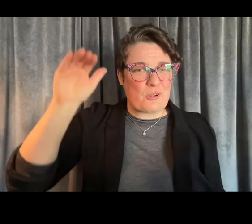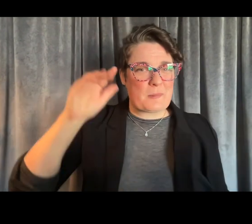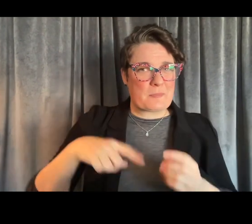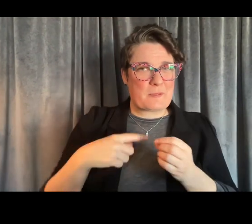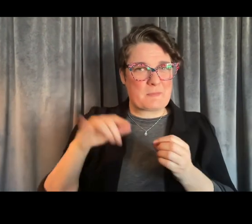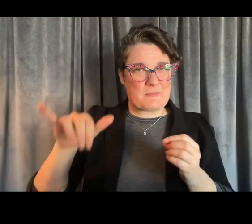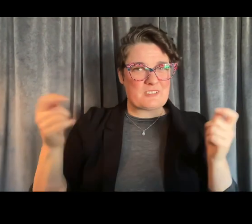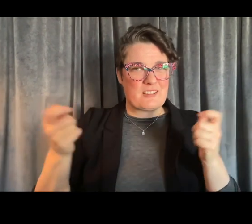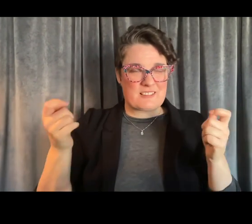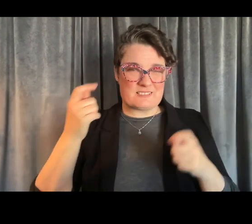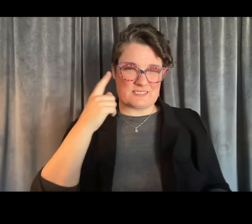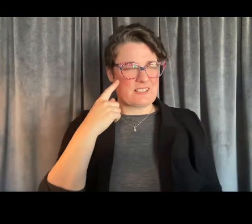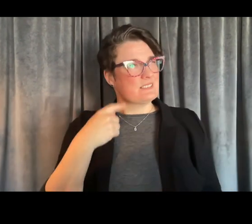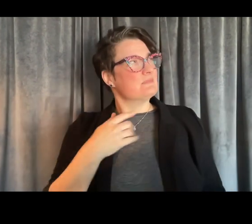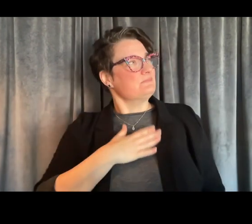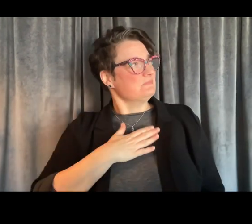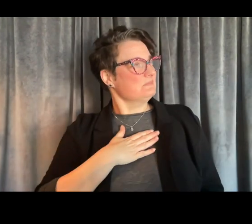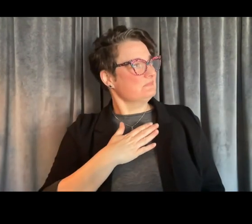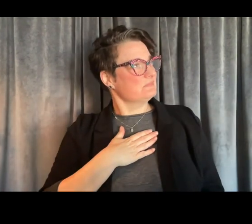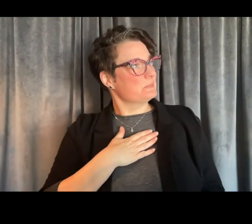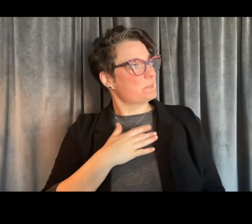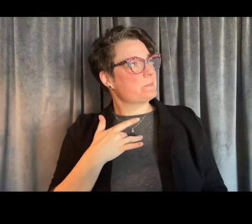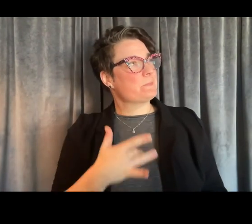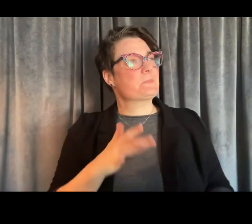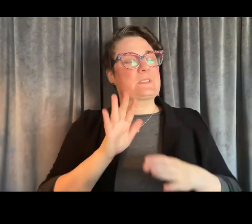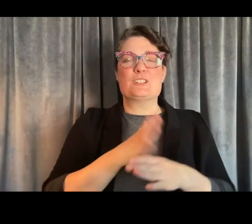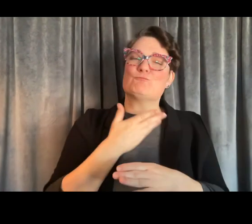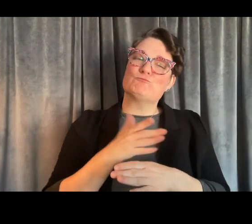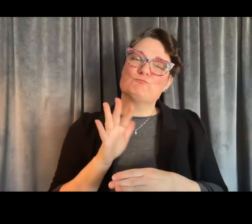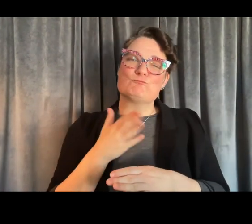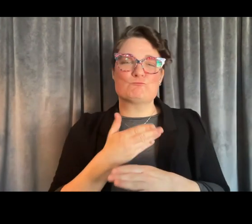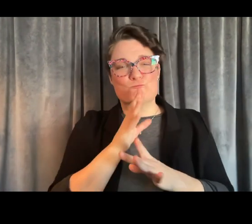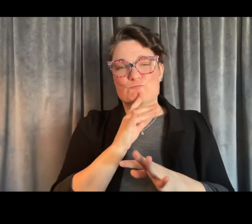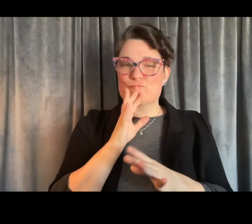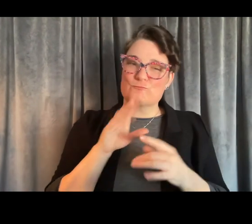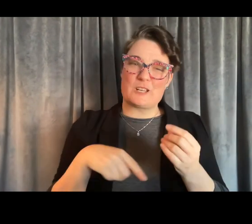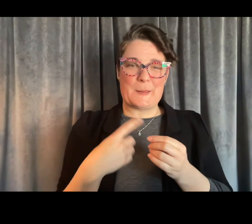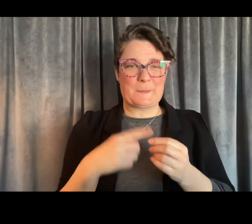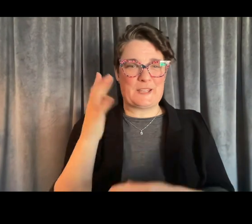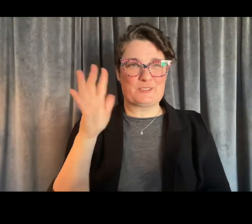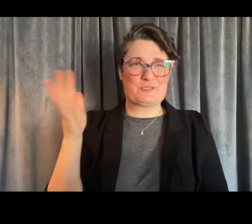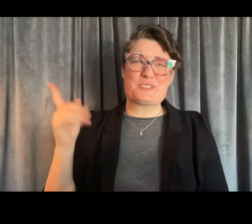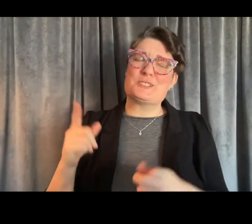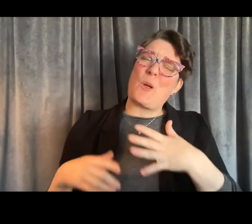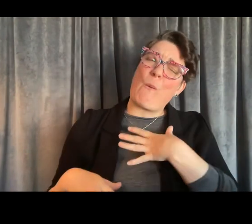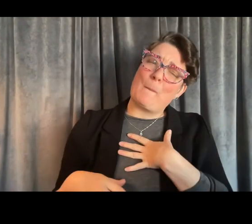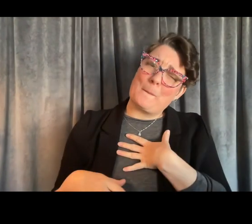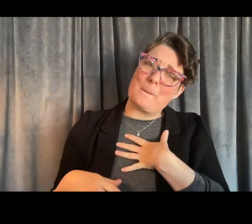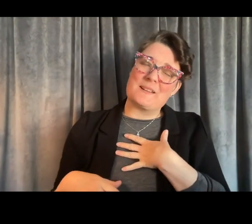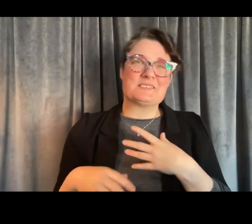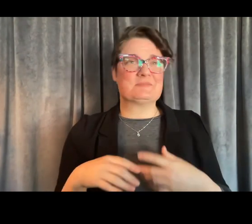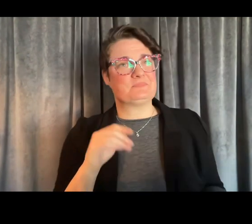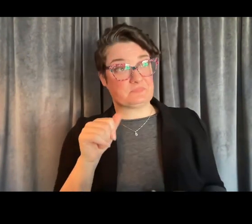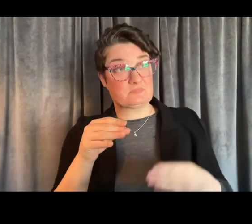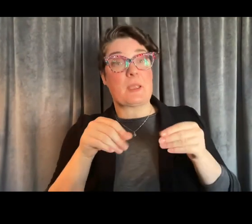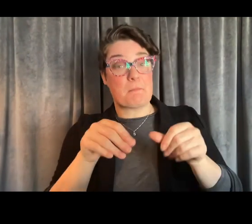I think we would like sing a song about trees and like, um, Oh, plant trees.